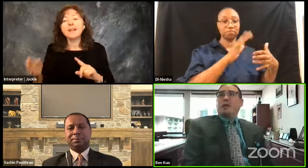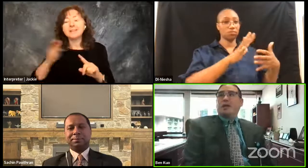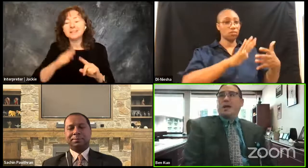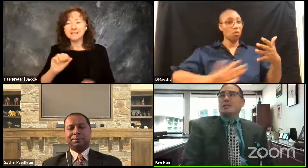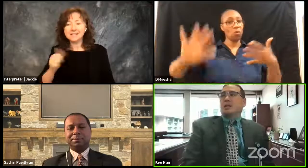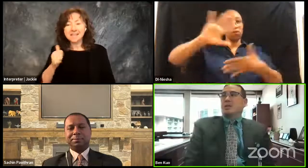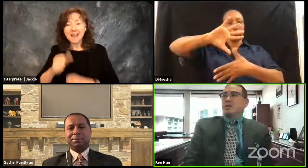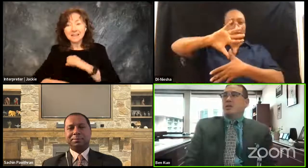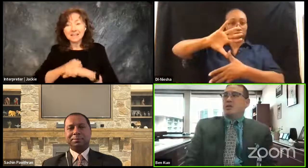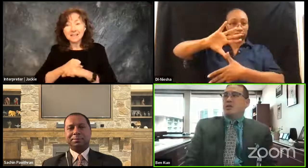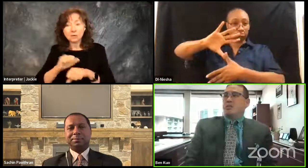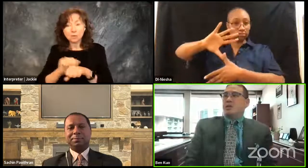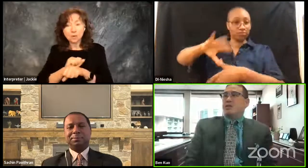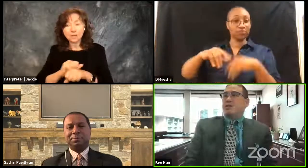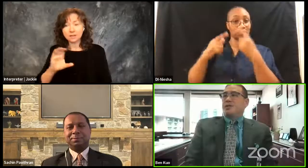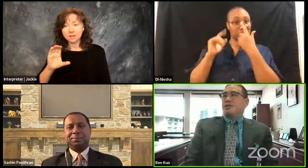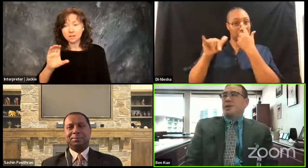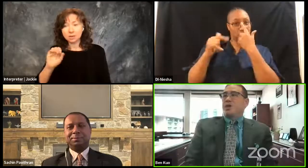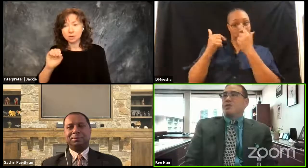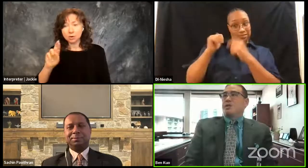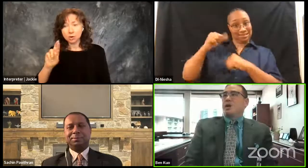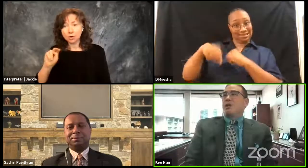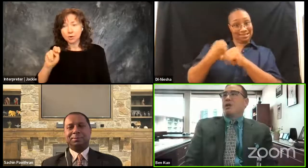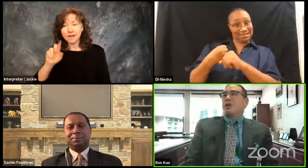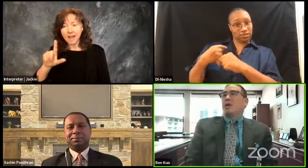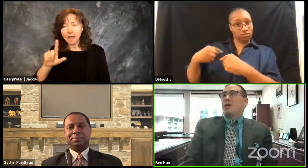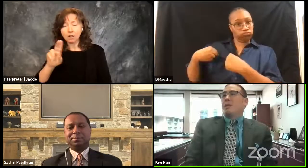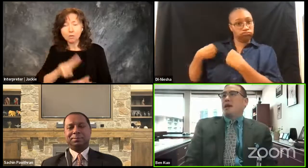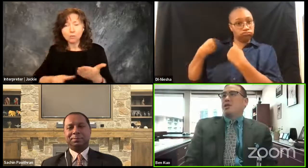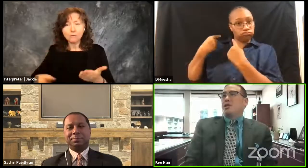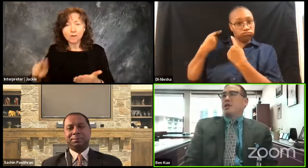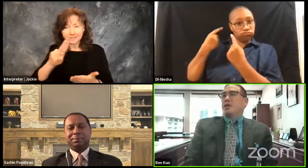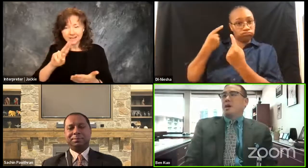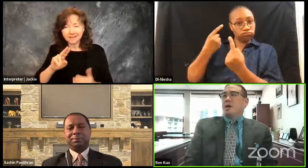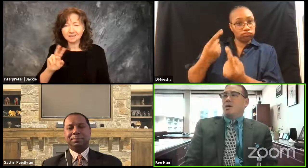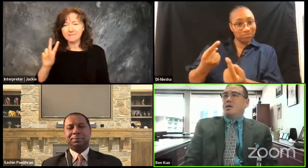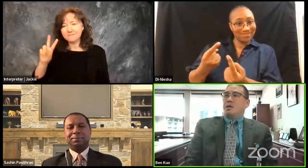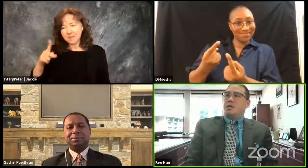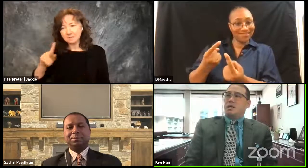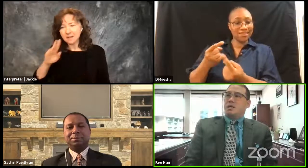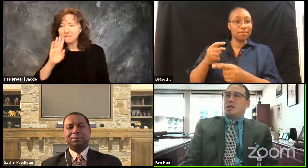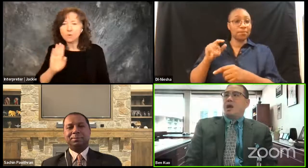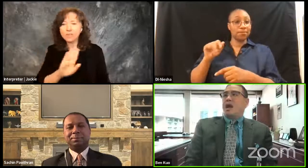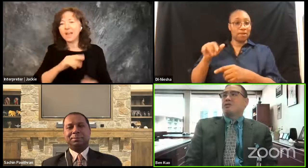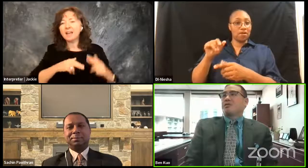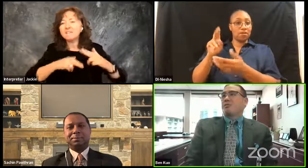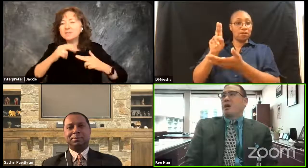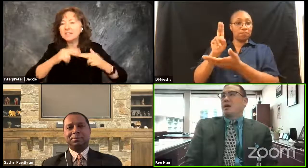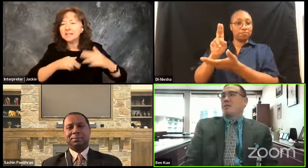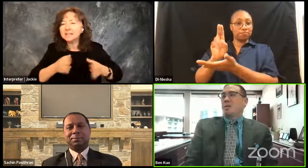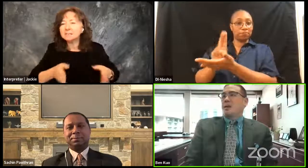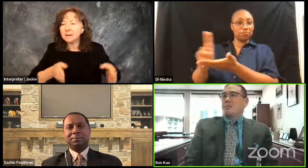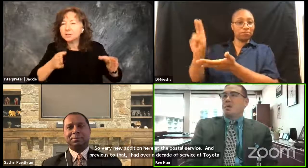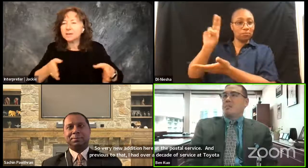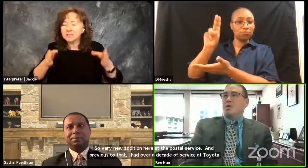Lastly, as Associate Vice President of facilities management there managing the 16 and a half